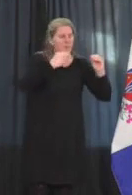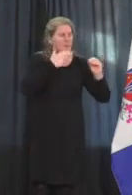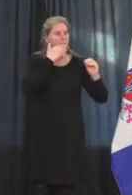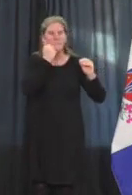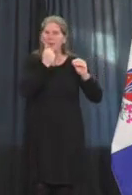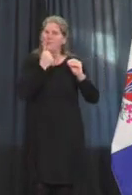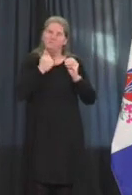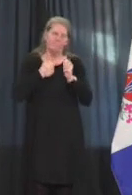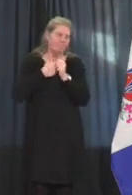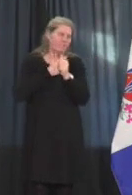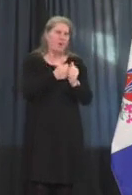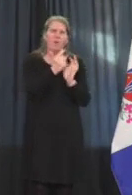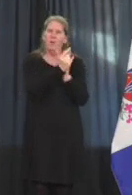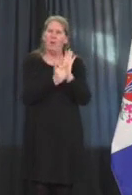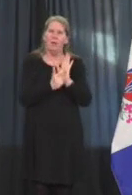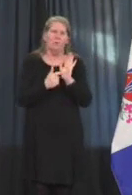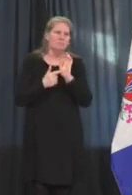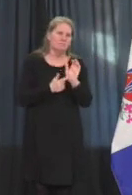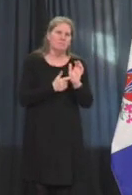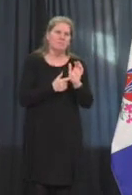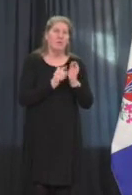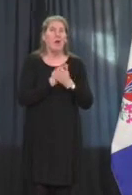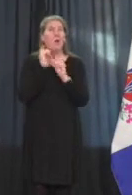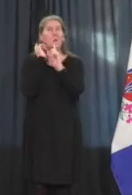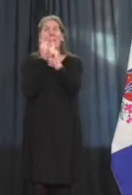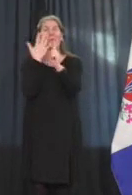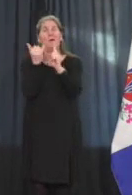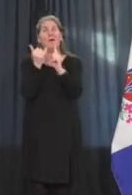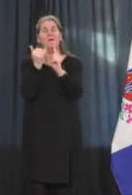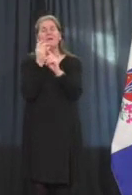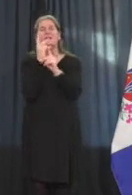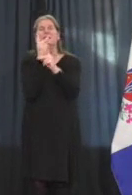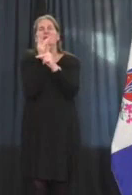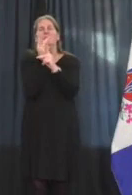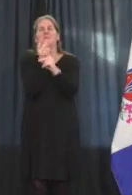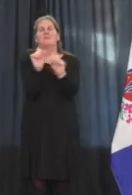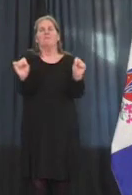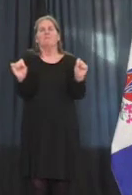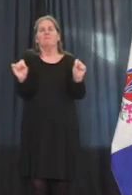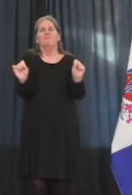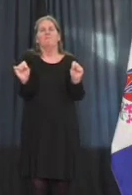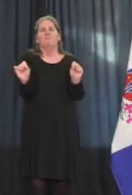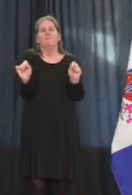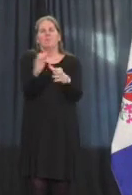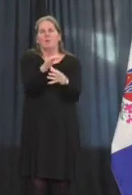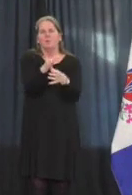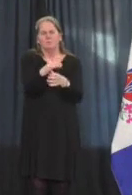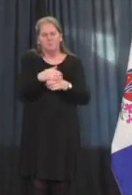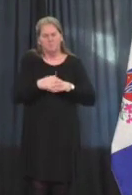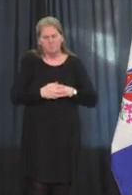ACHIEVING THE OBJECTIVE WHICH IS TO KEEP US ALL SAFE.